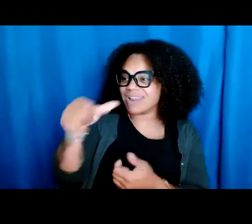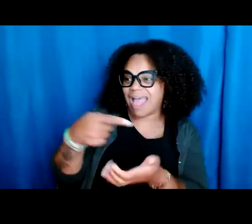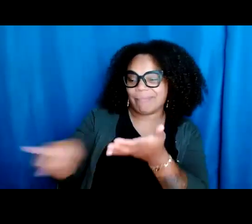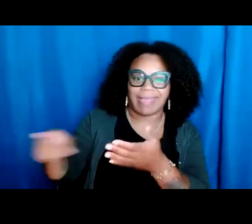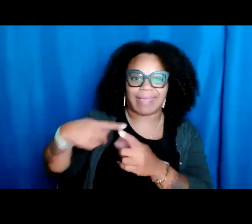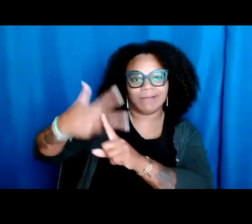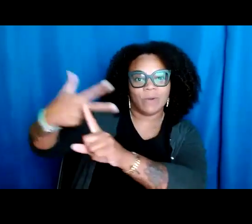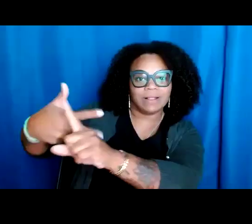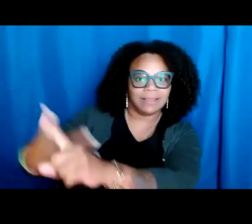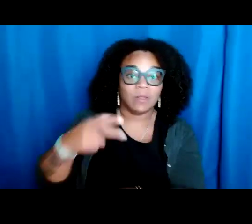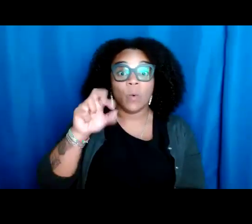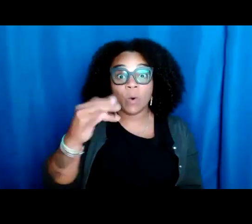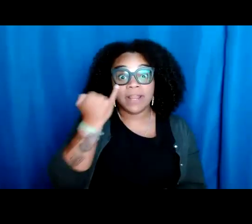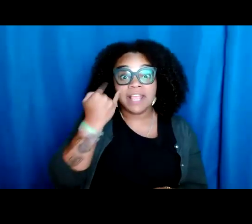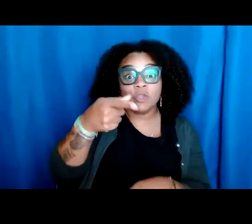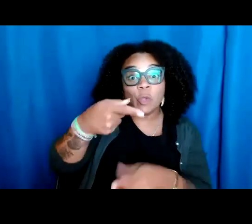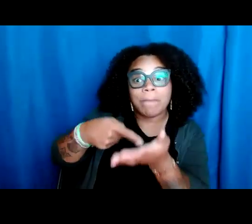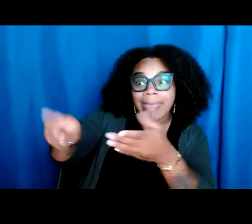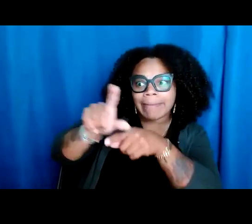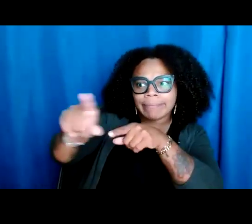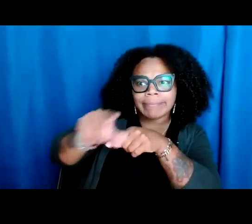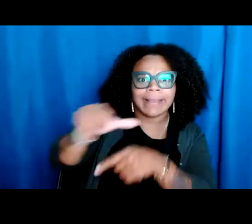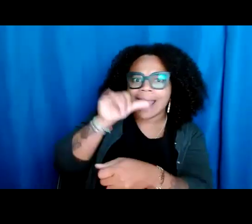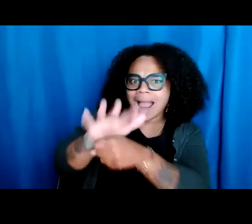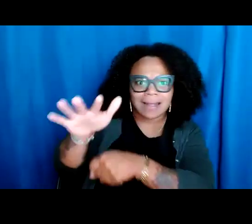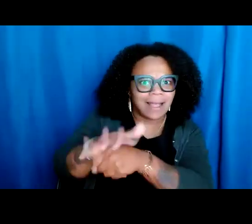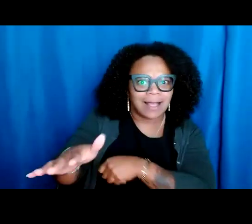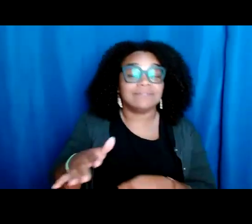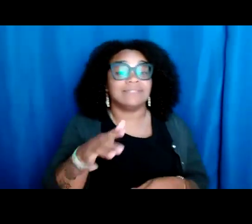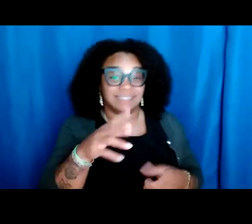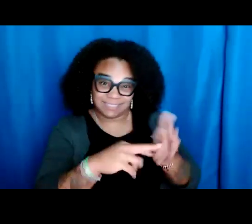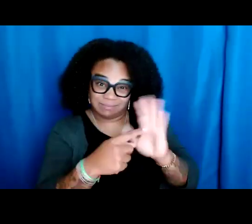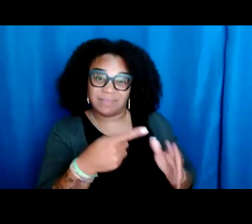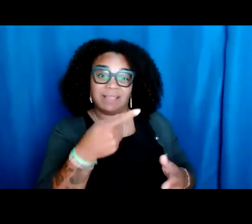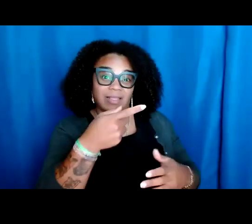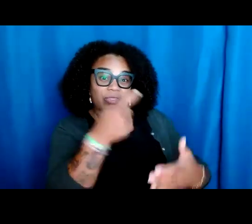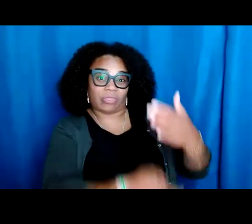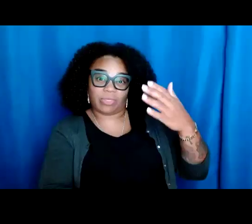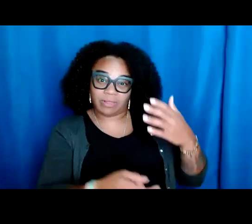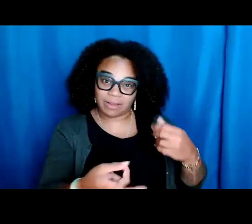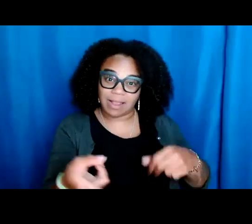payments, you can be hit with underpayment penalties, as well as estimated tax penalties.